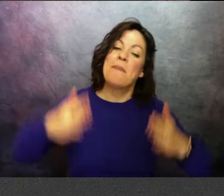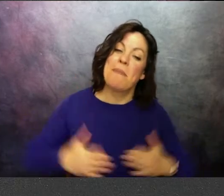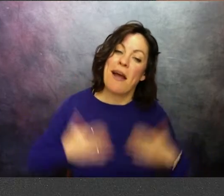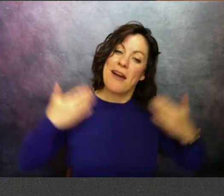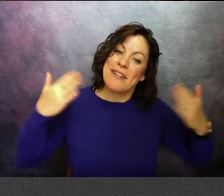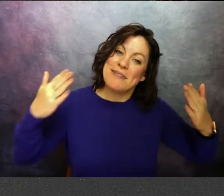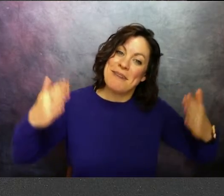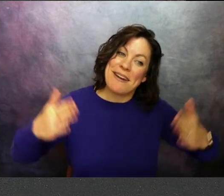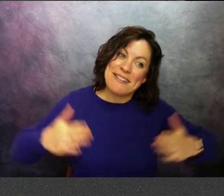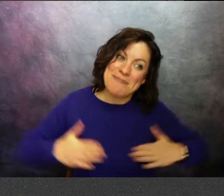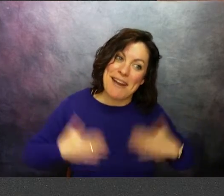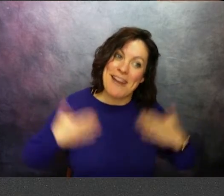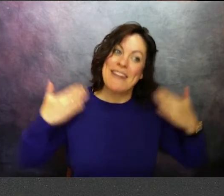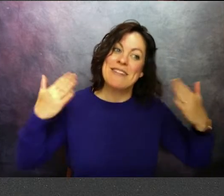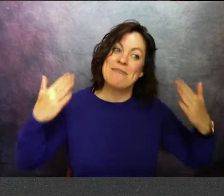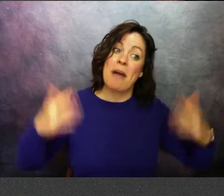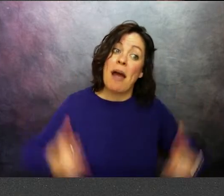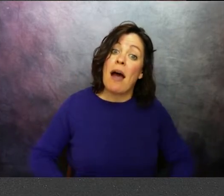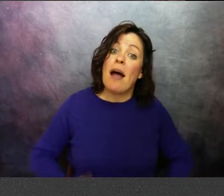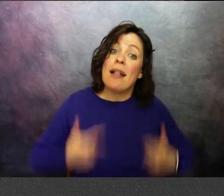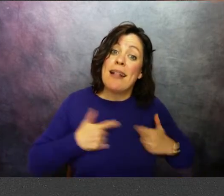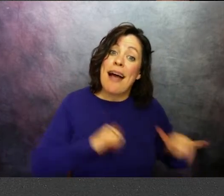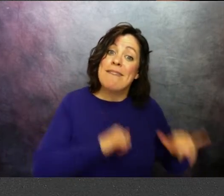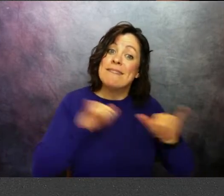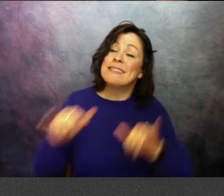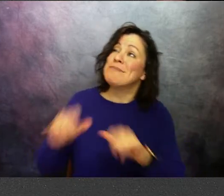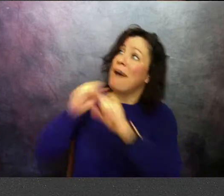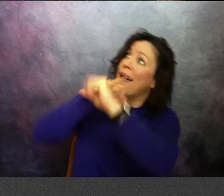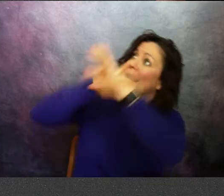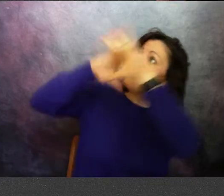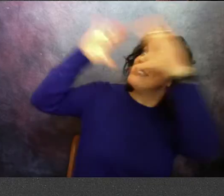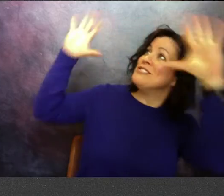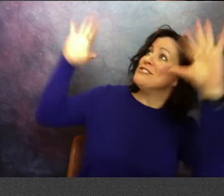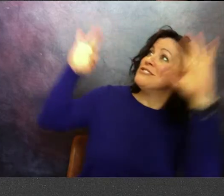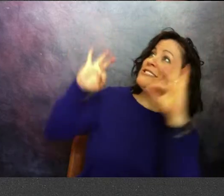Merrily, merrily, merrily, merrily, life is but a dream.